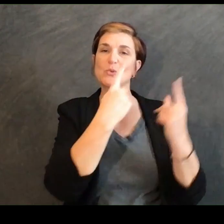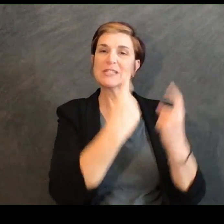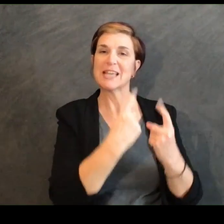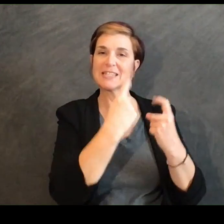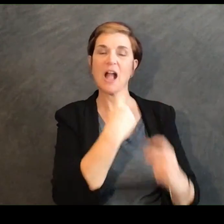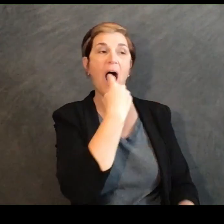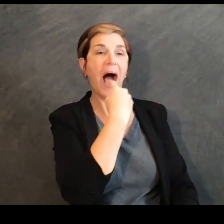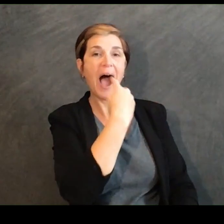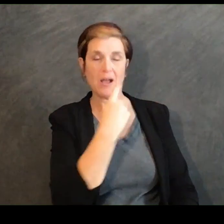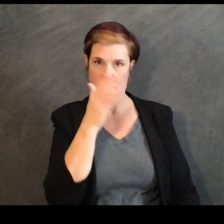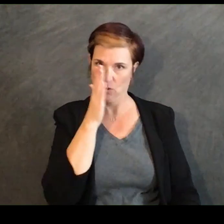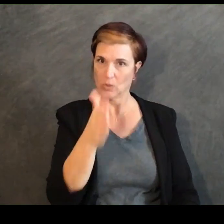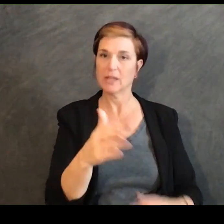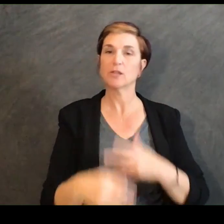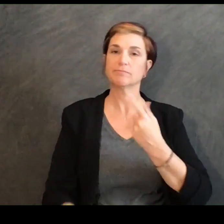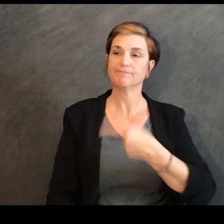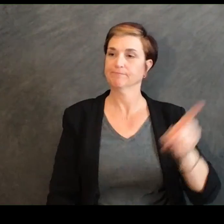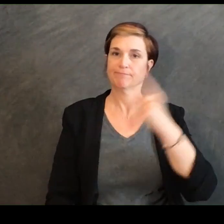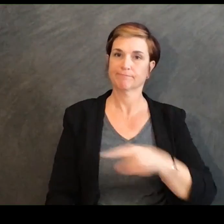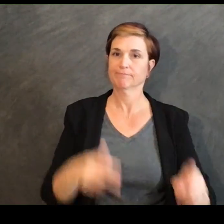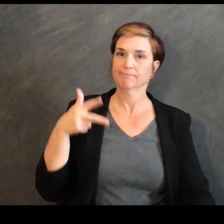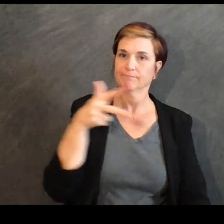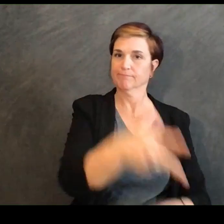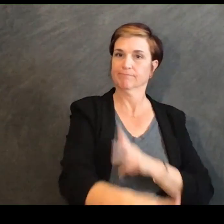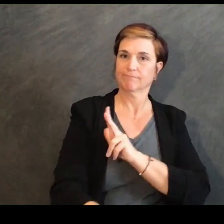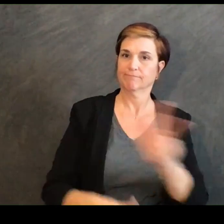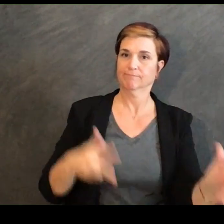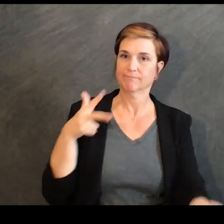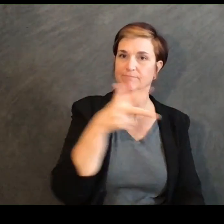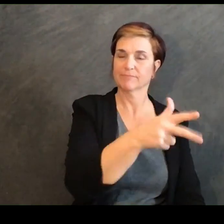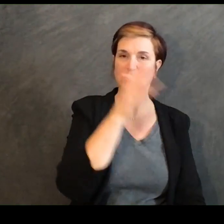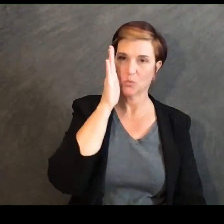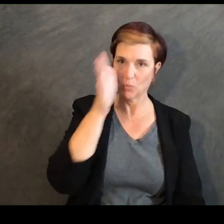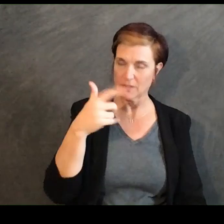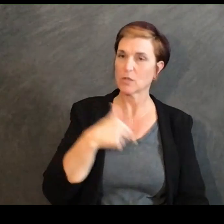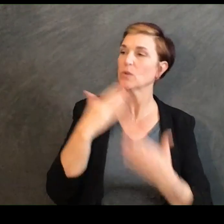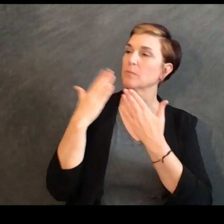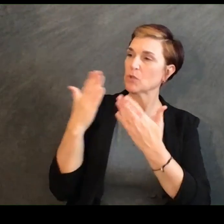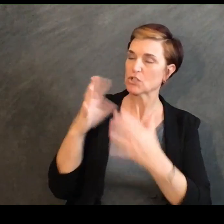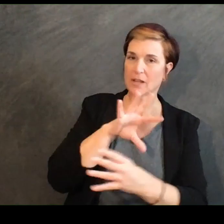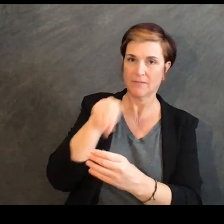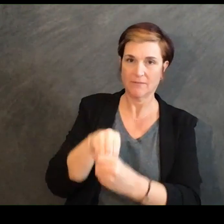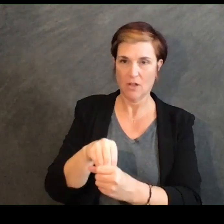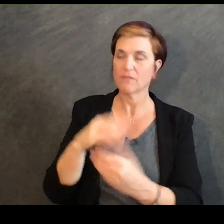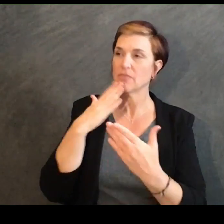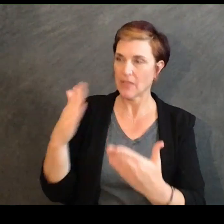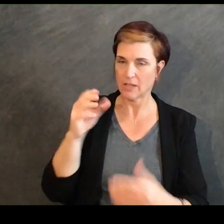point of view to be of assistance thank you very much I'll just stay right over